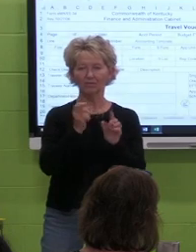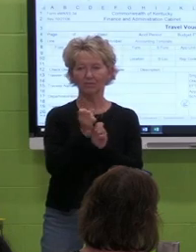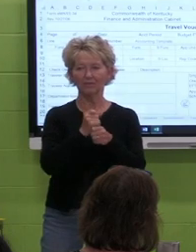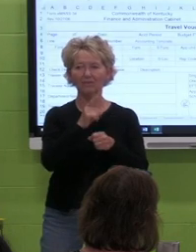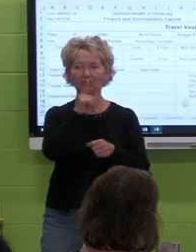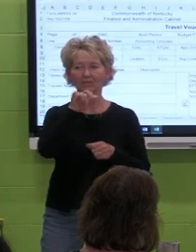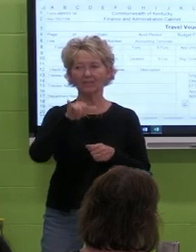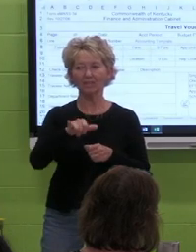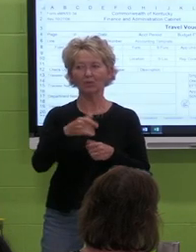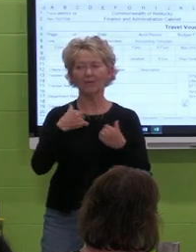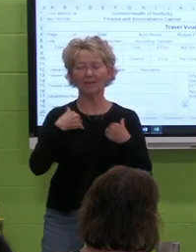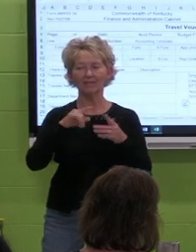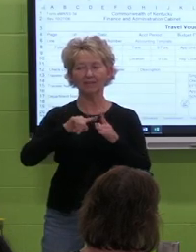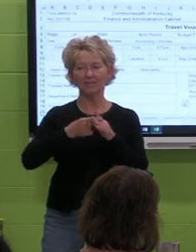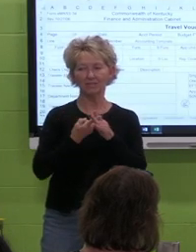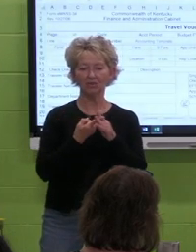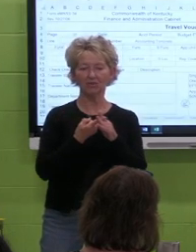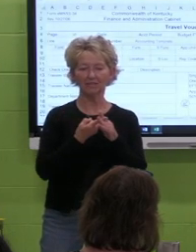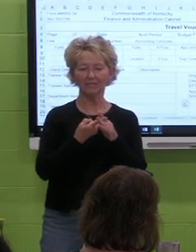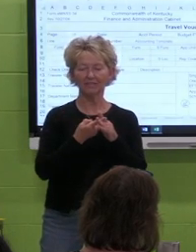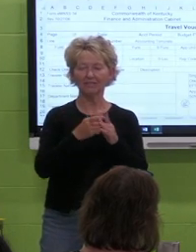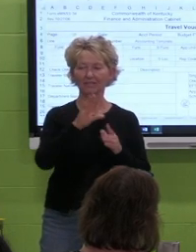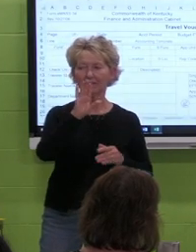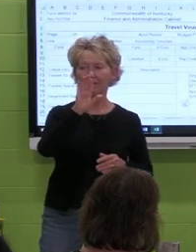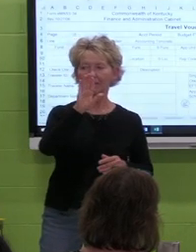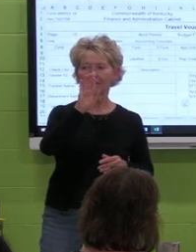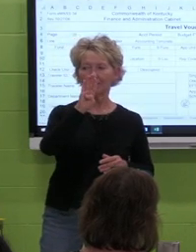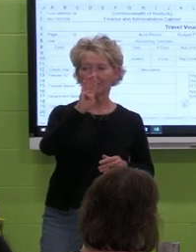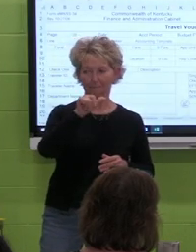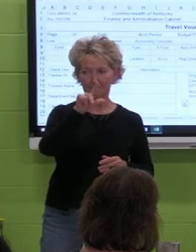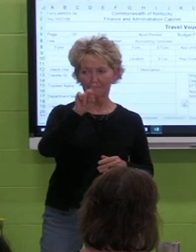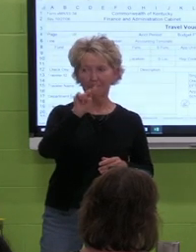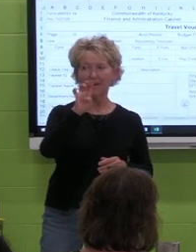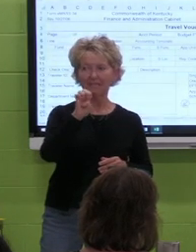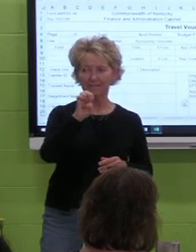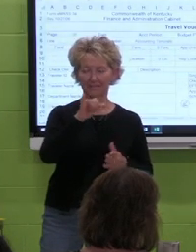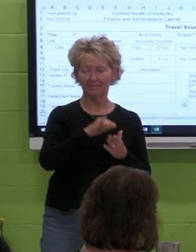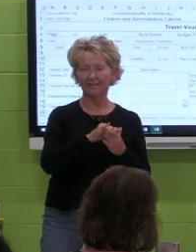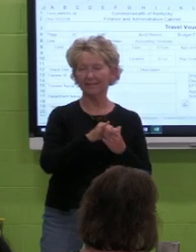that you have a starting balance of that virtual money so that you know how much